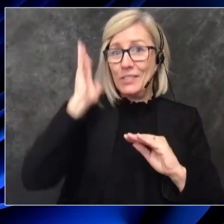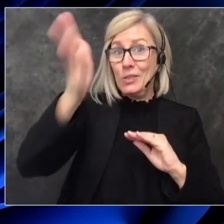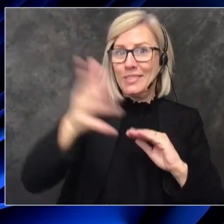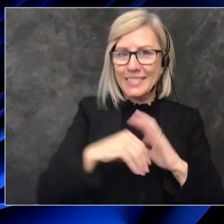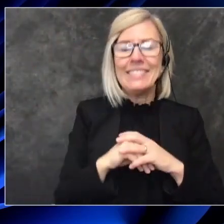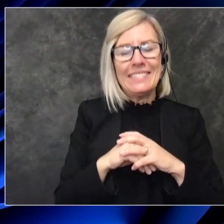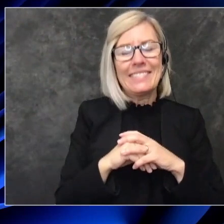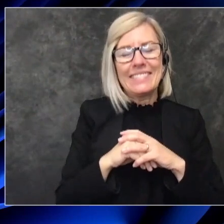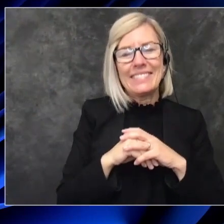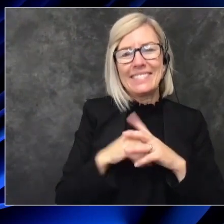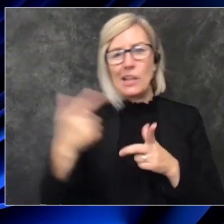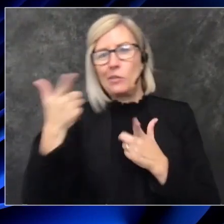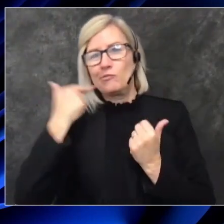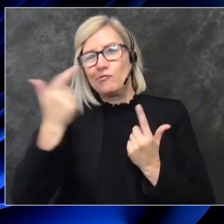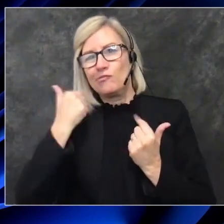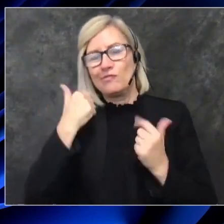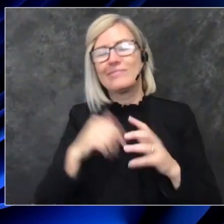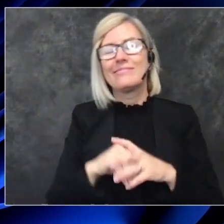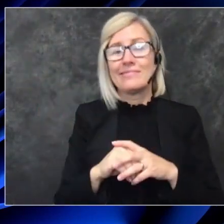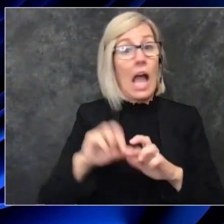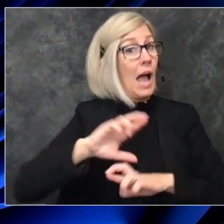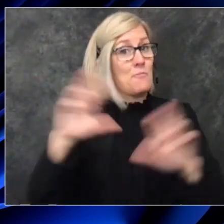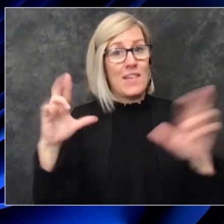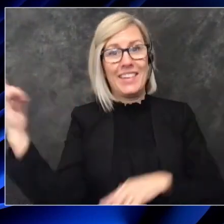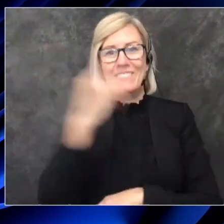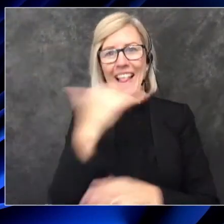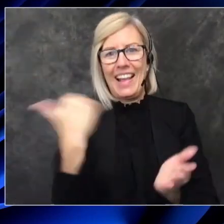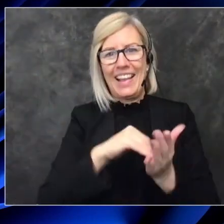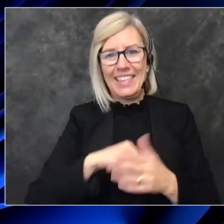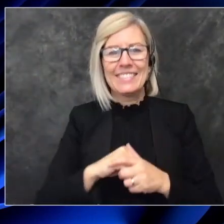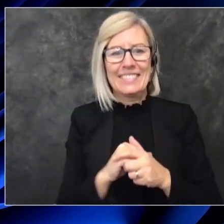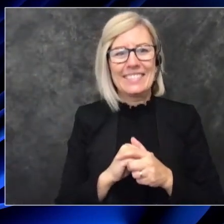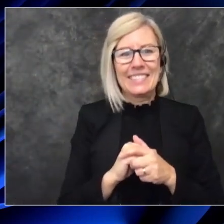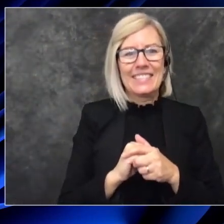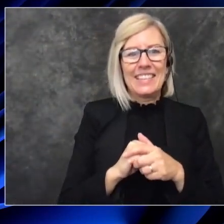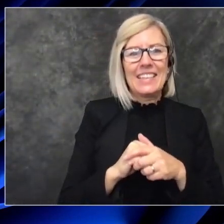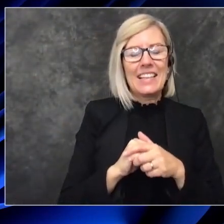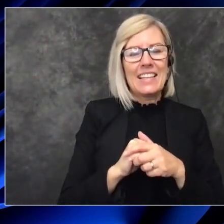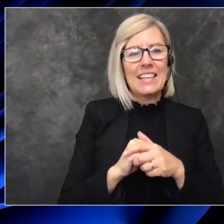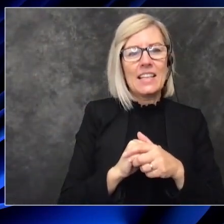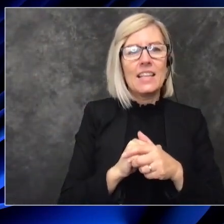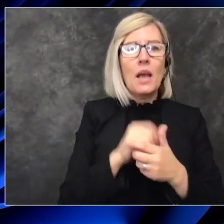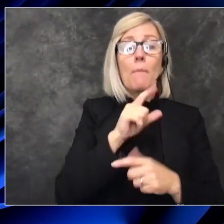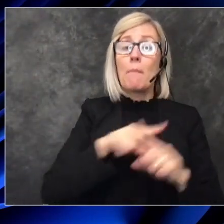I'm ready to fly again. Super uhm but with that thanks so much for